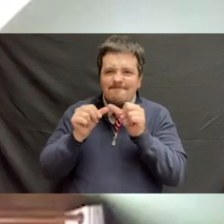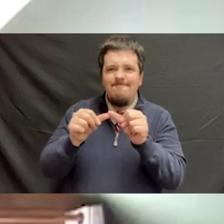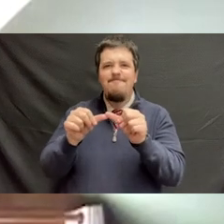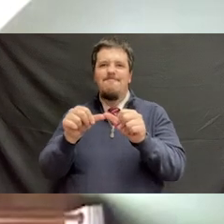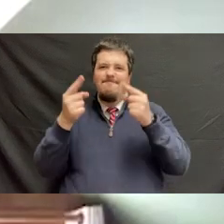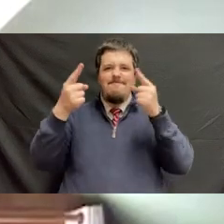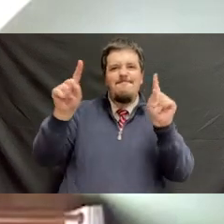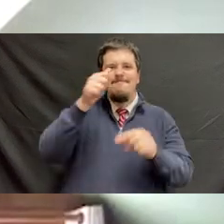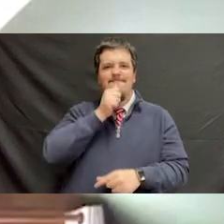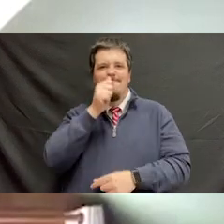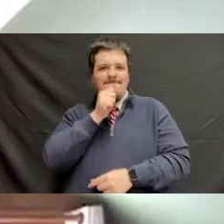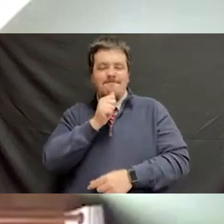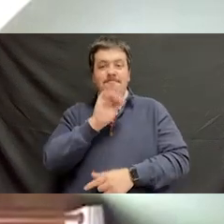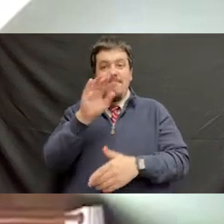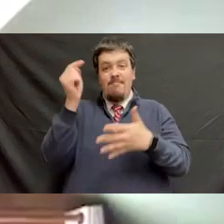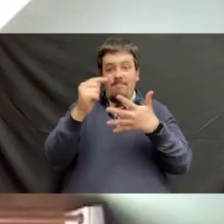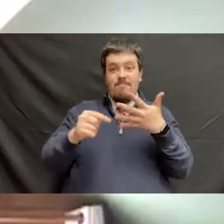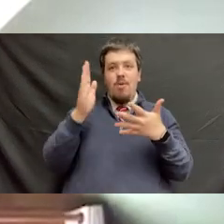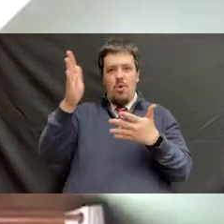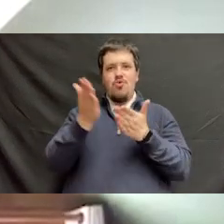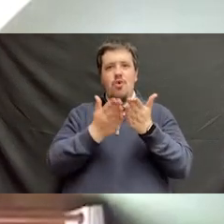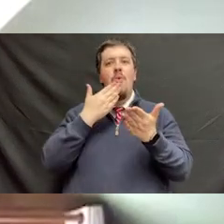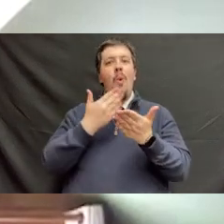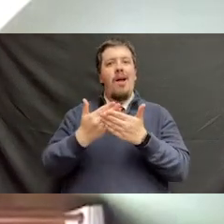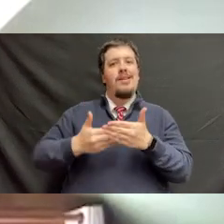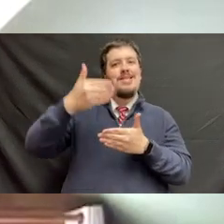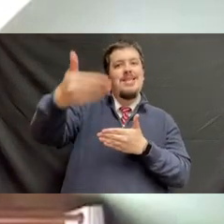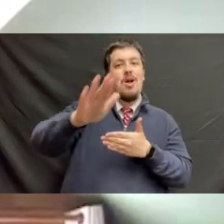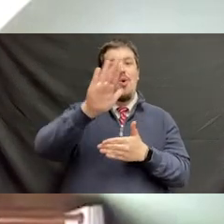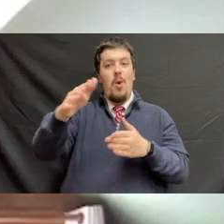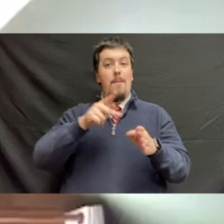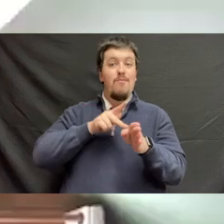resourcefulness, and resilience. These qualities will serve you well in the next stages